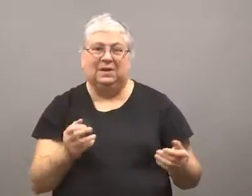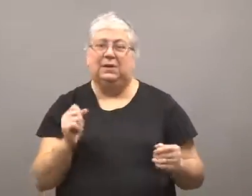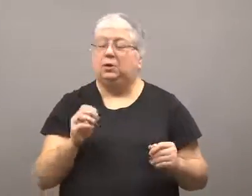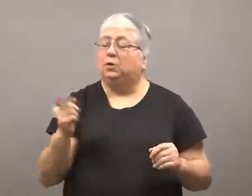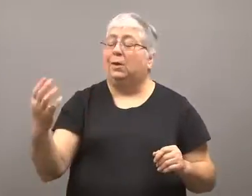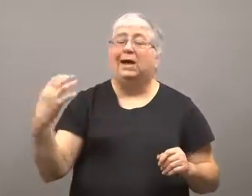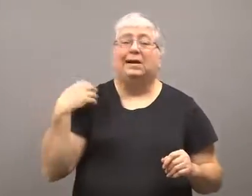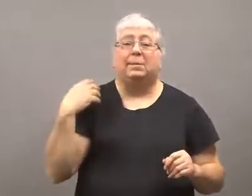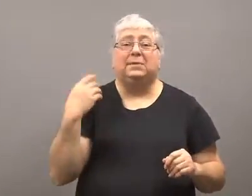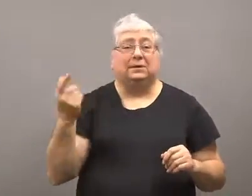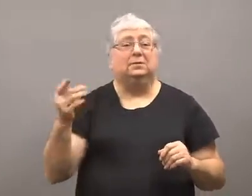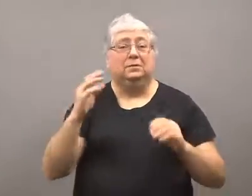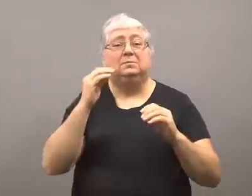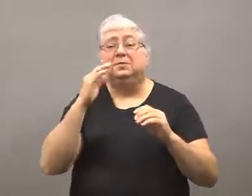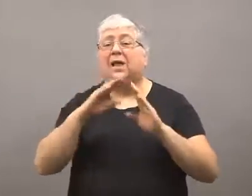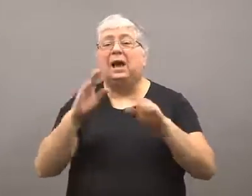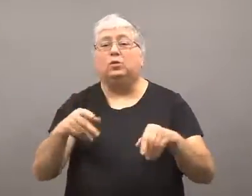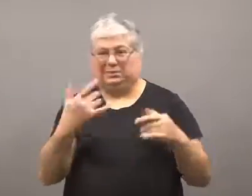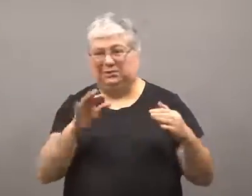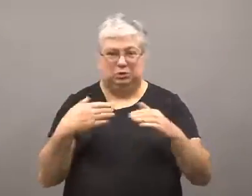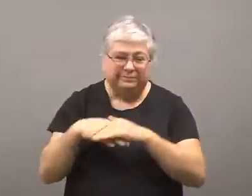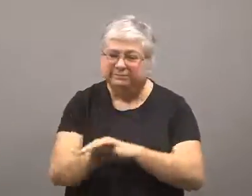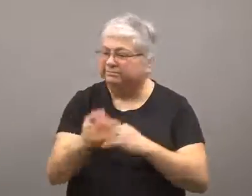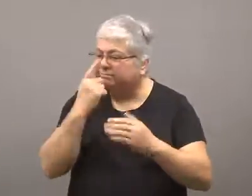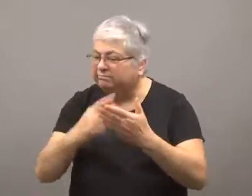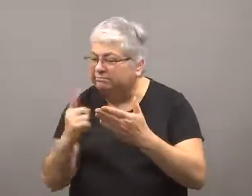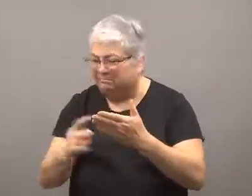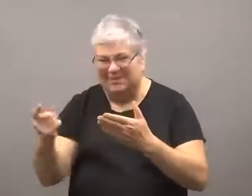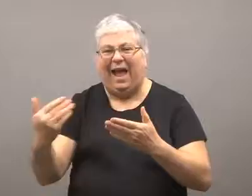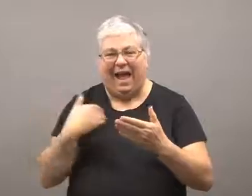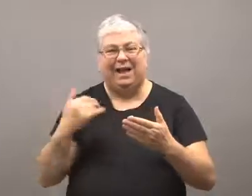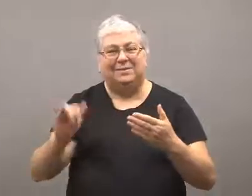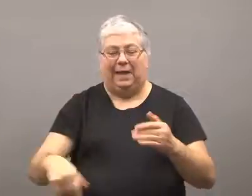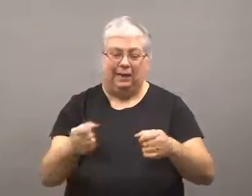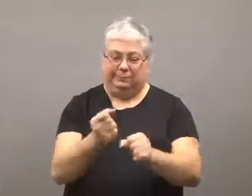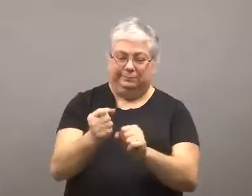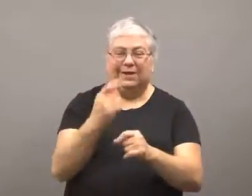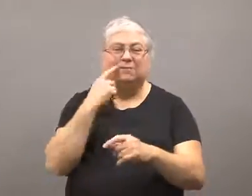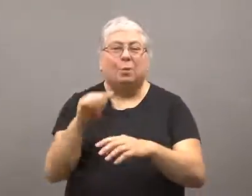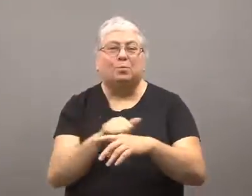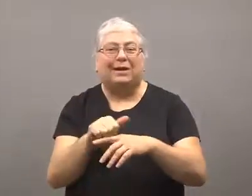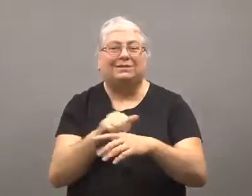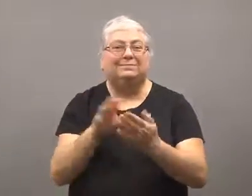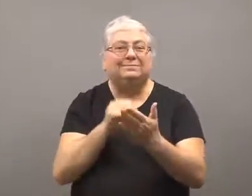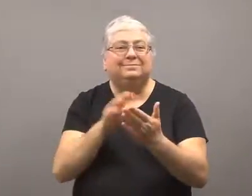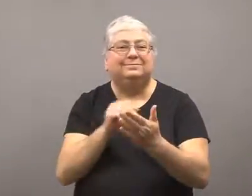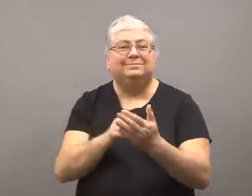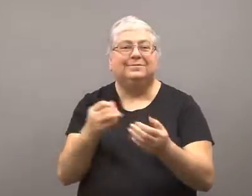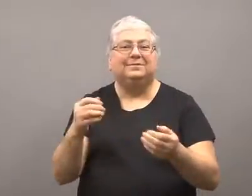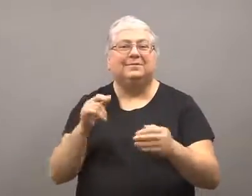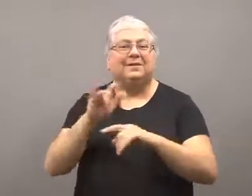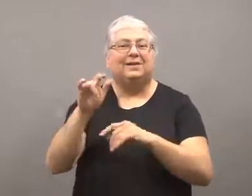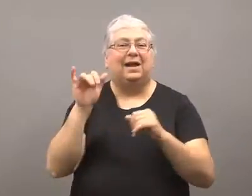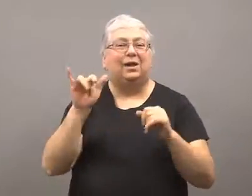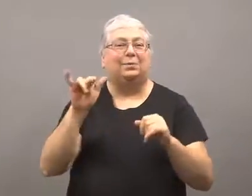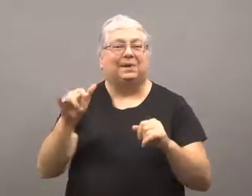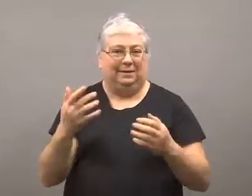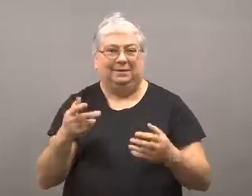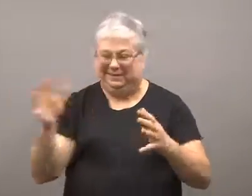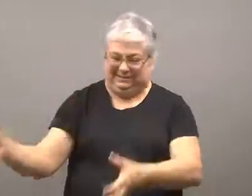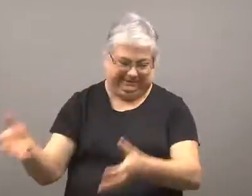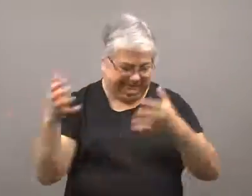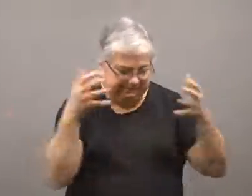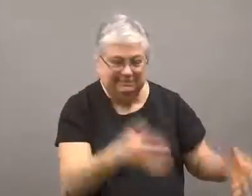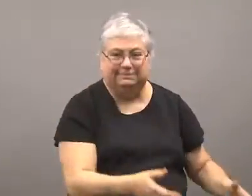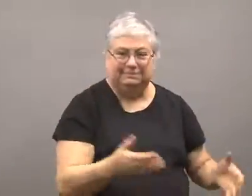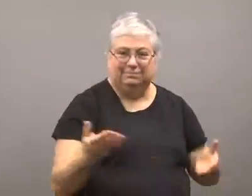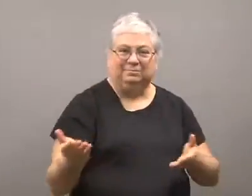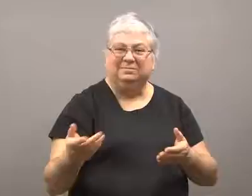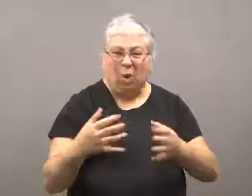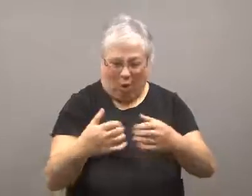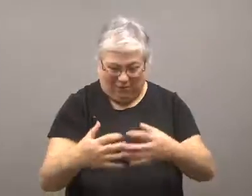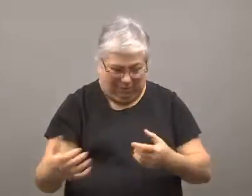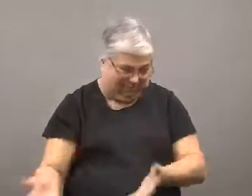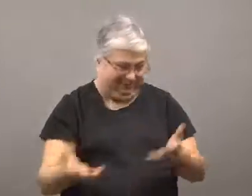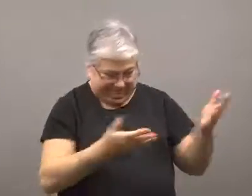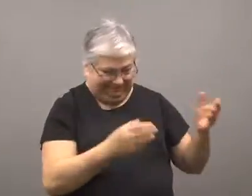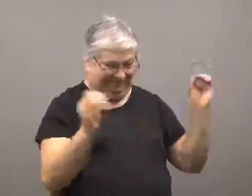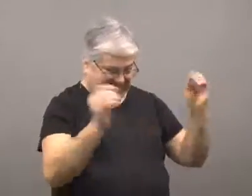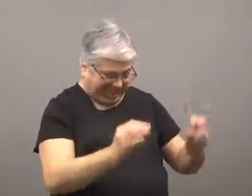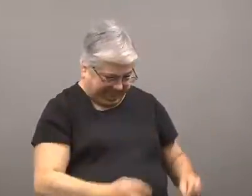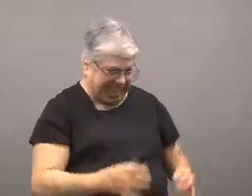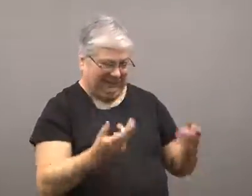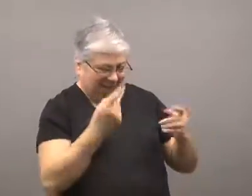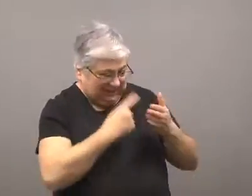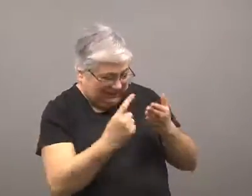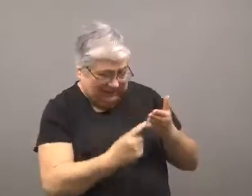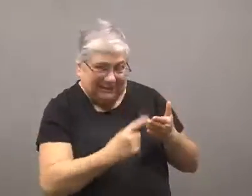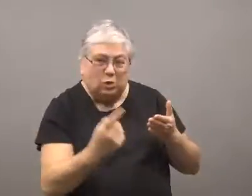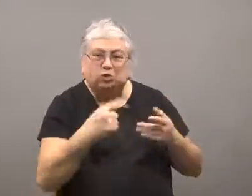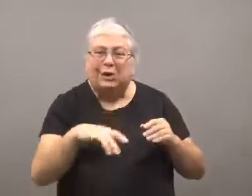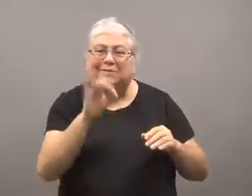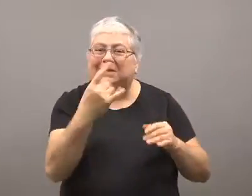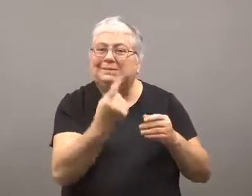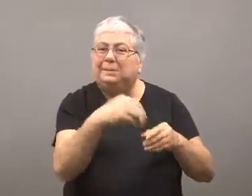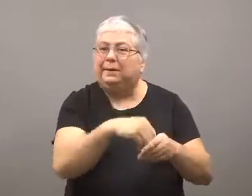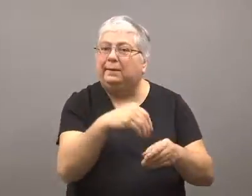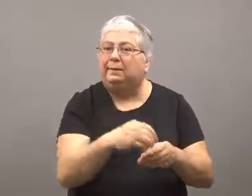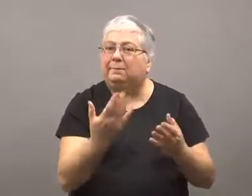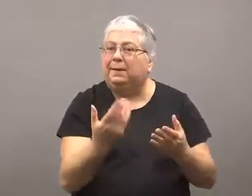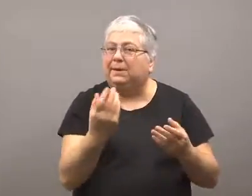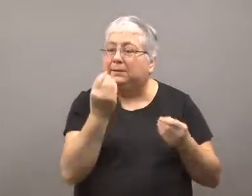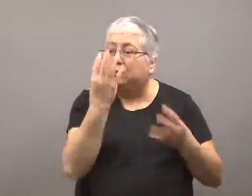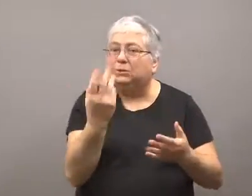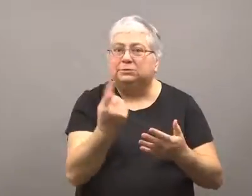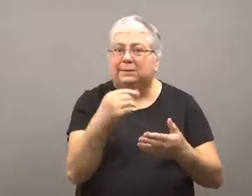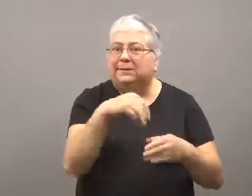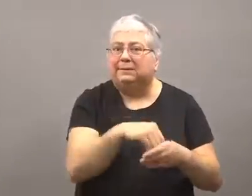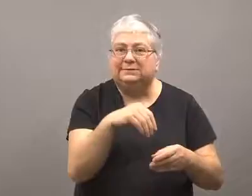The captain's house has been searched. A flight simulator in his home